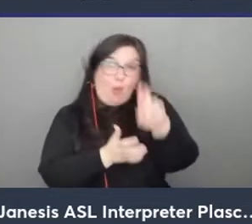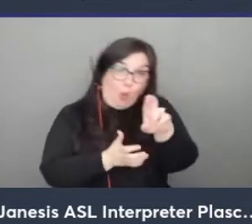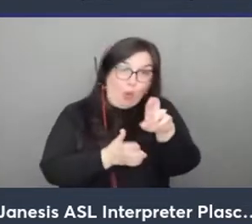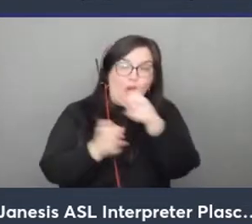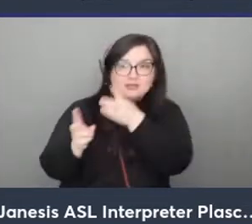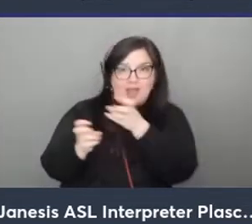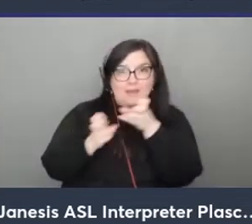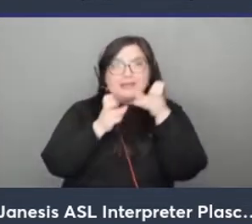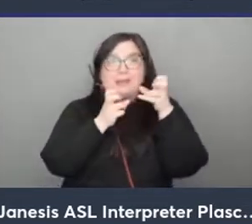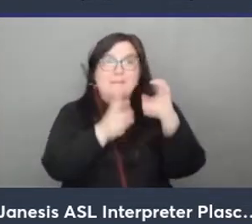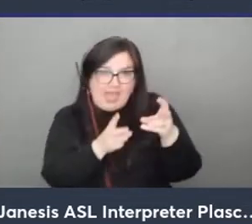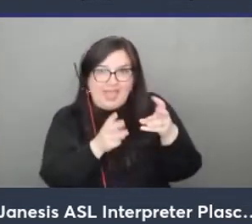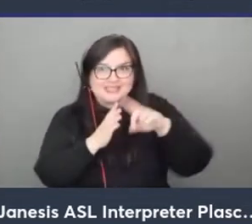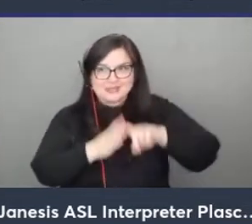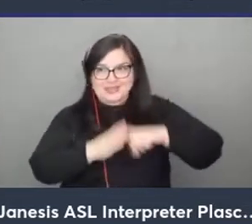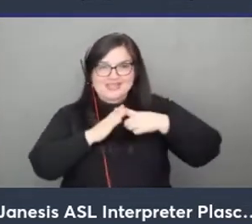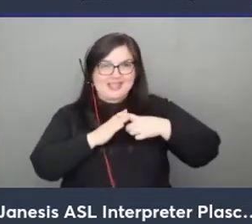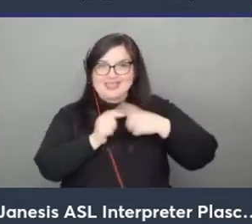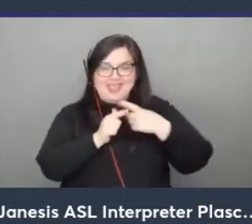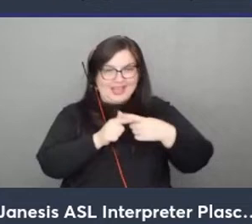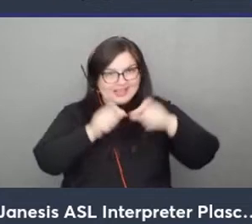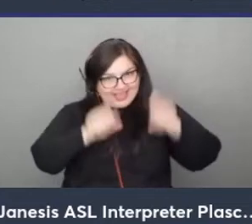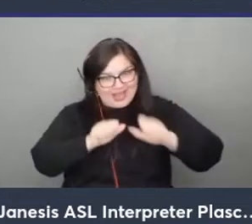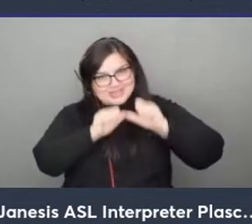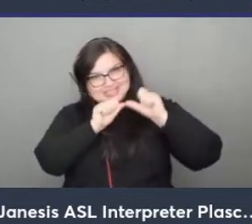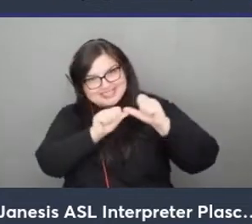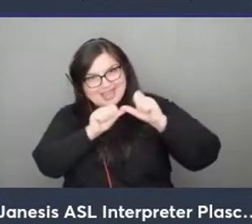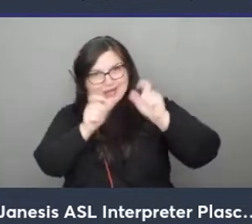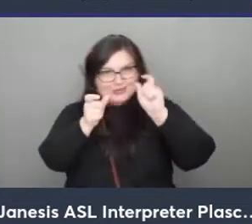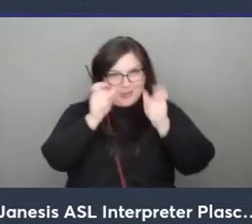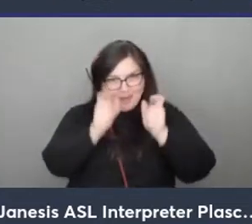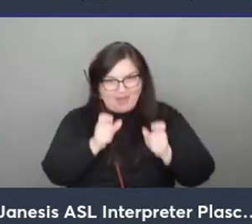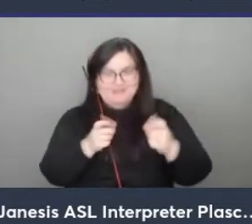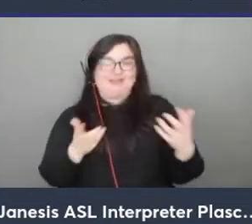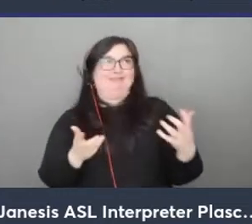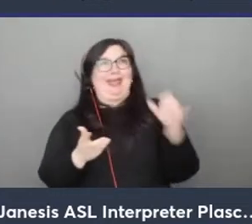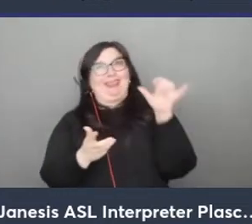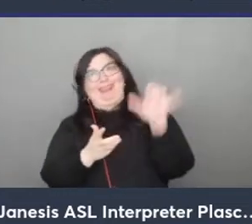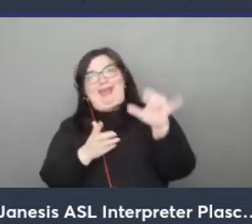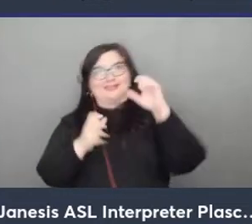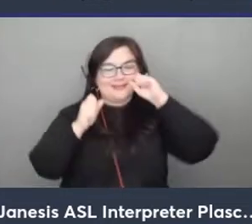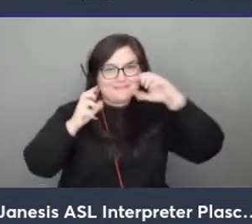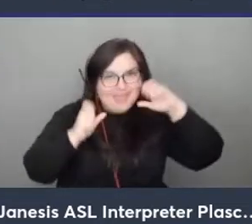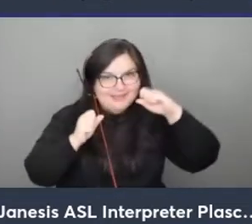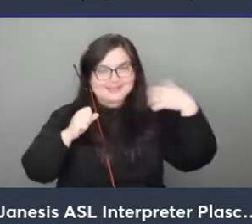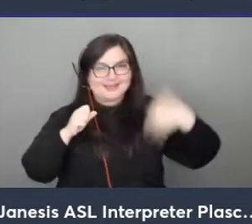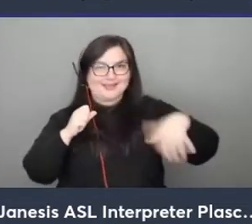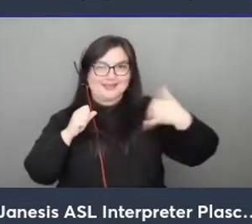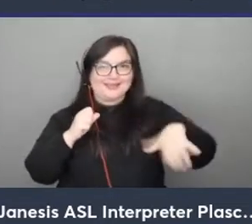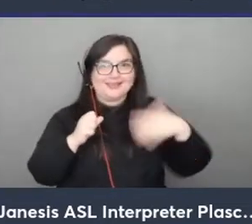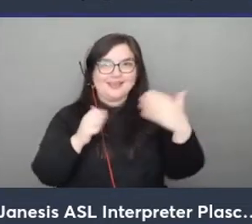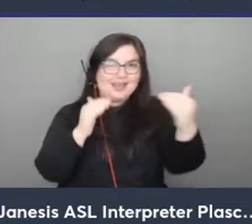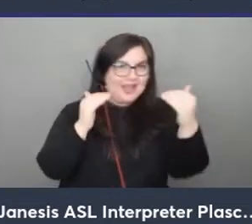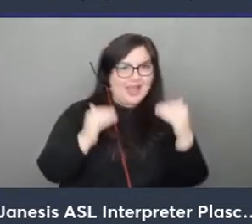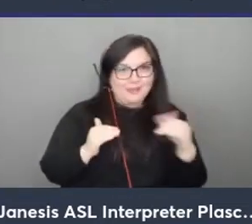and then you can continue to modify it. So that sounds amazing. Is like, have we pretty much covered everything